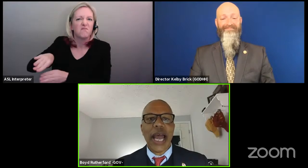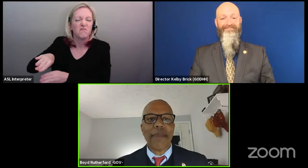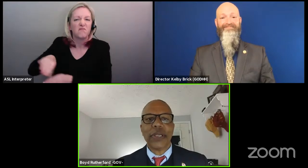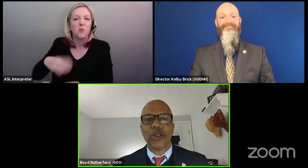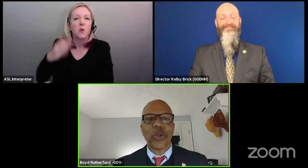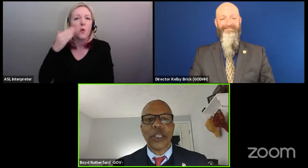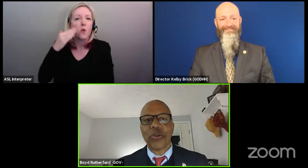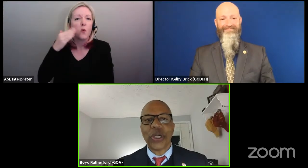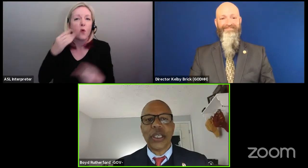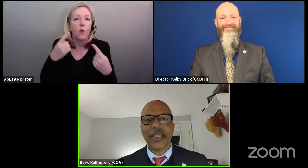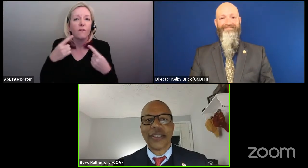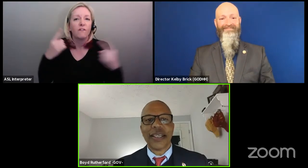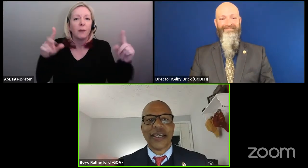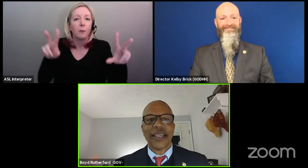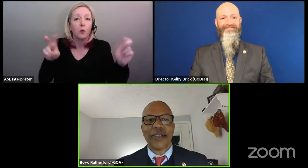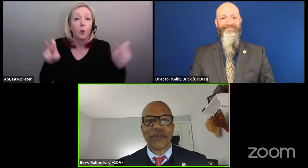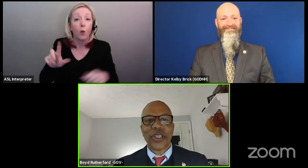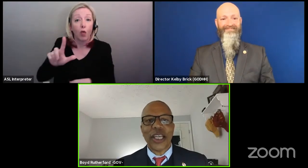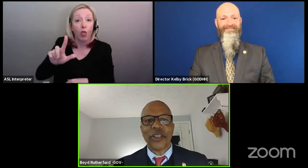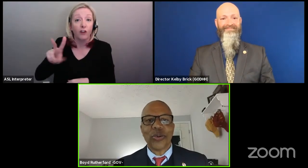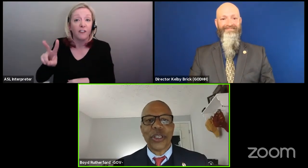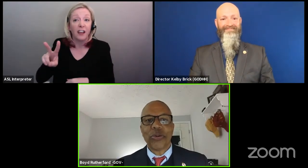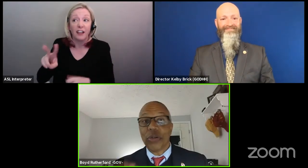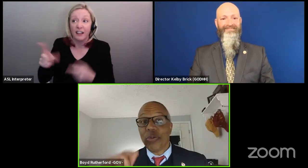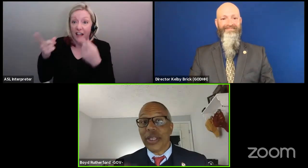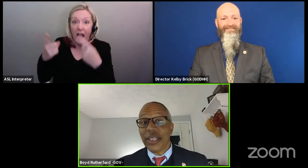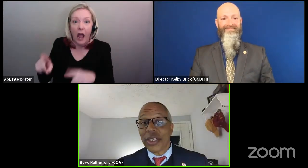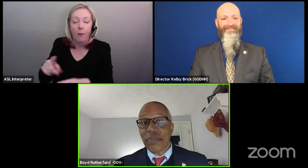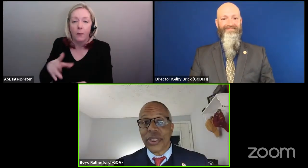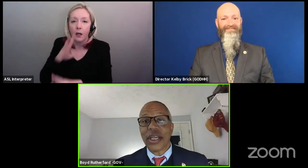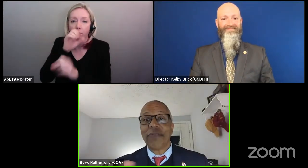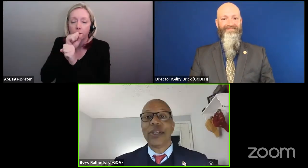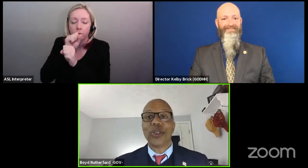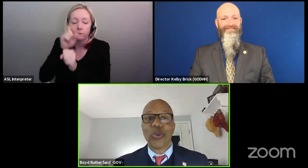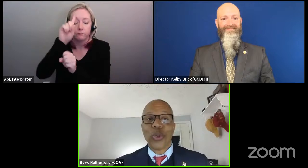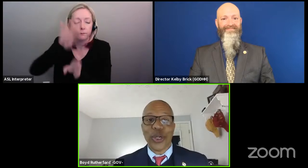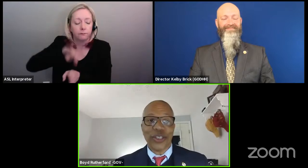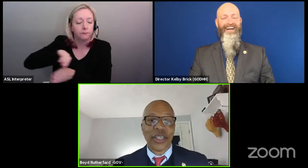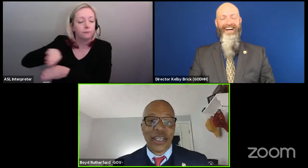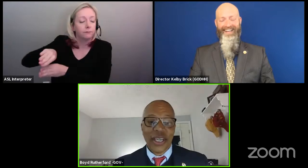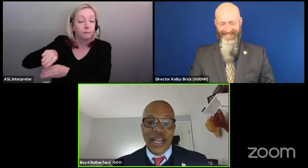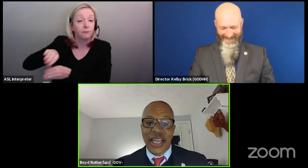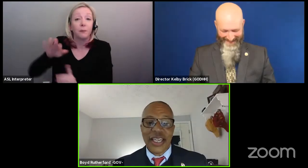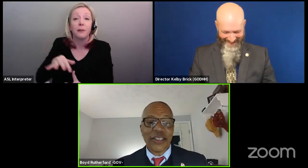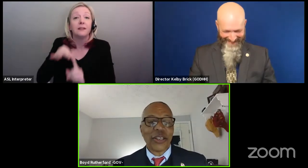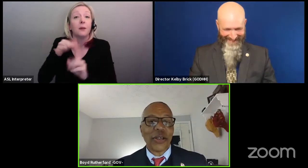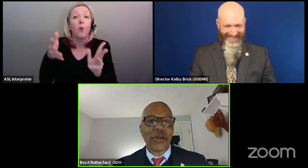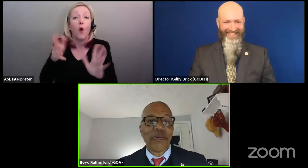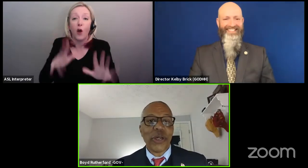happened in 2020, you know, stays in 2020, with the exception of these awards. And so